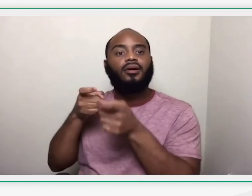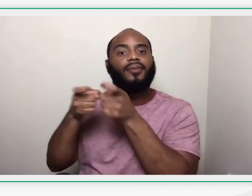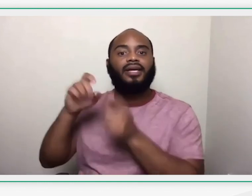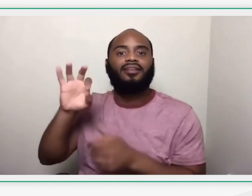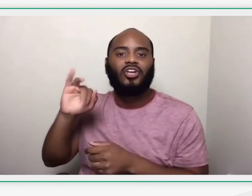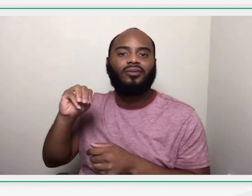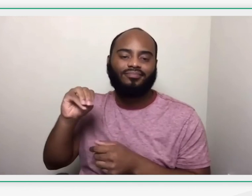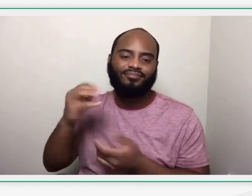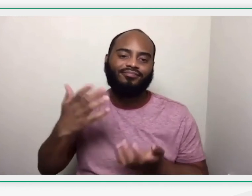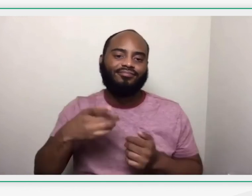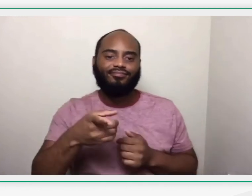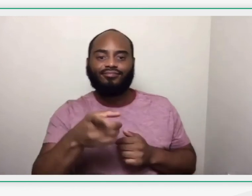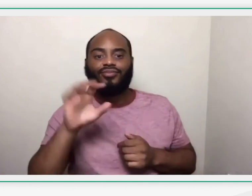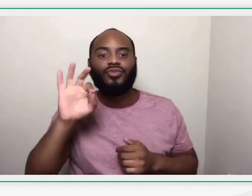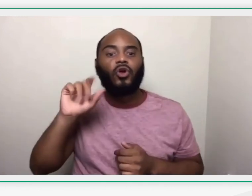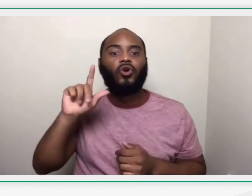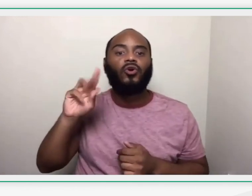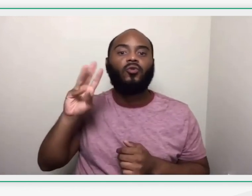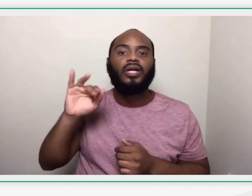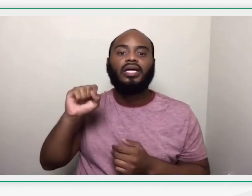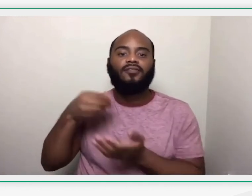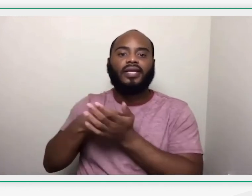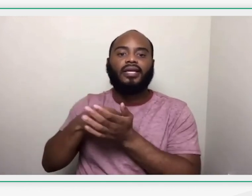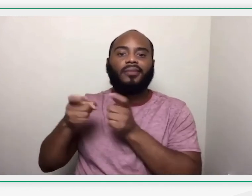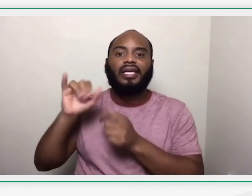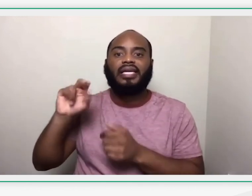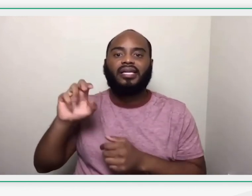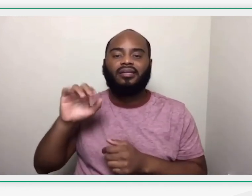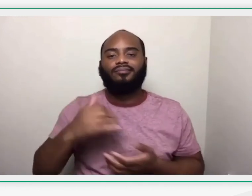We are a management firm. Folk Williams Financial is my firm.